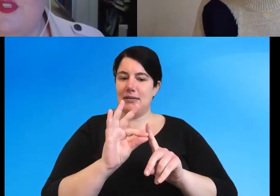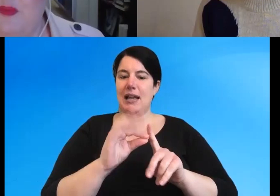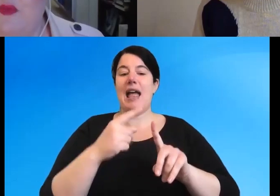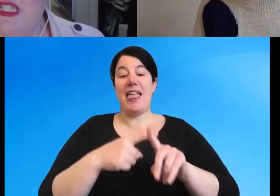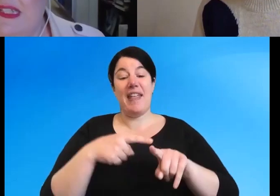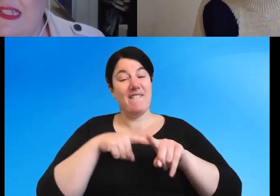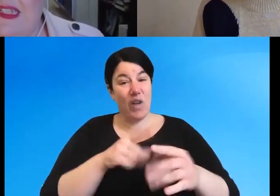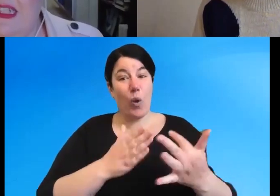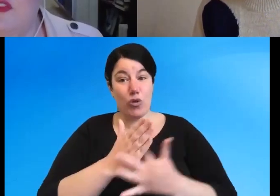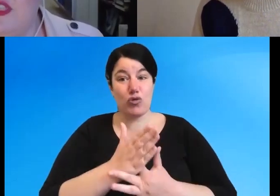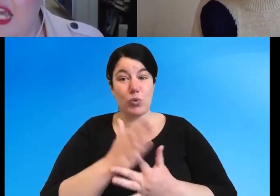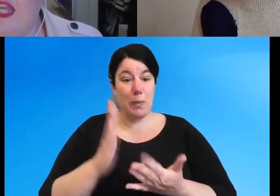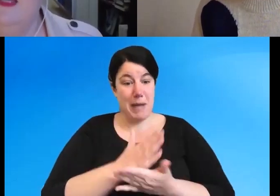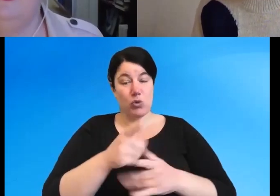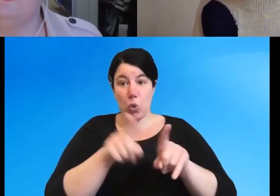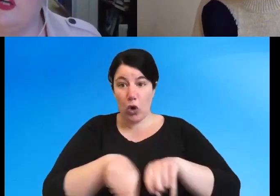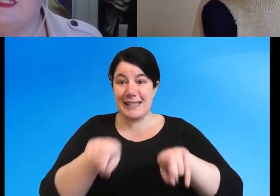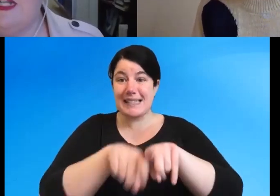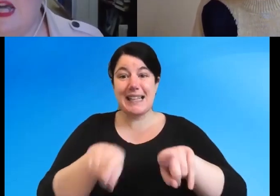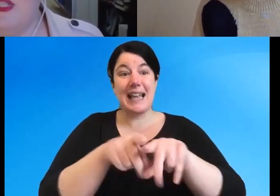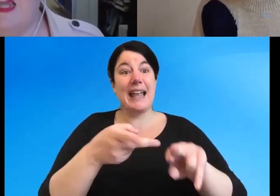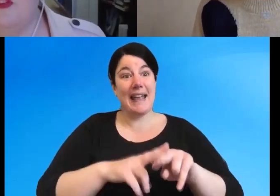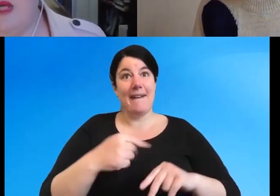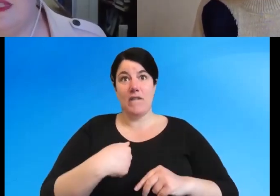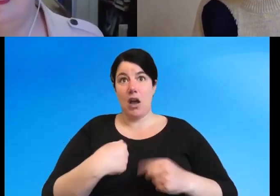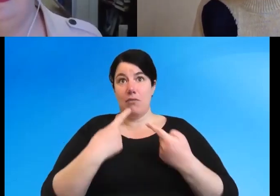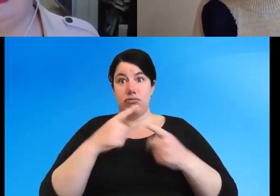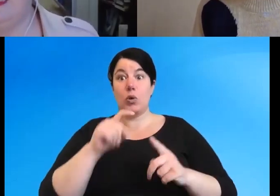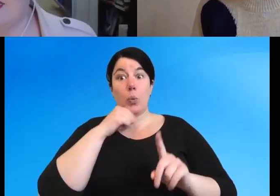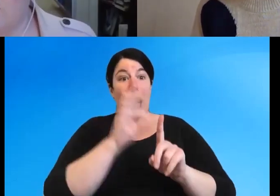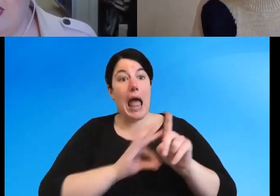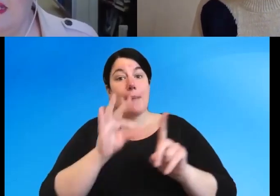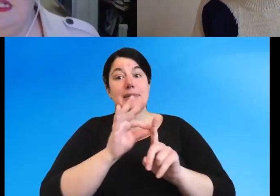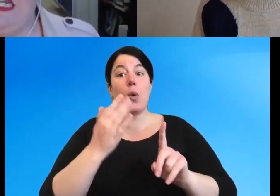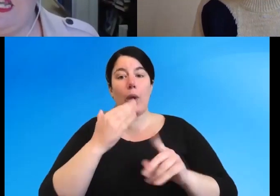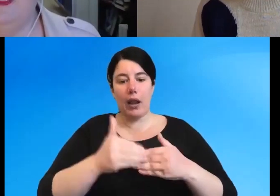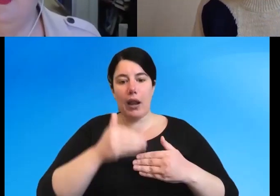So be really consistent. If you say you're going to get an update from us in the next week, even if you